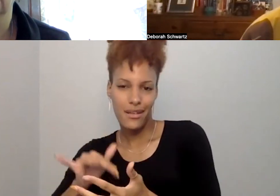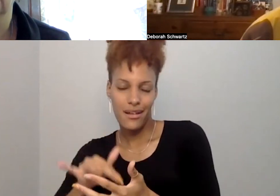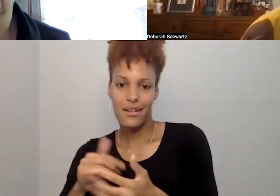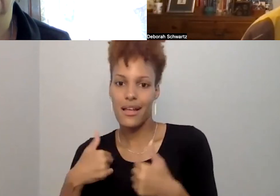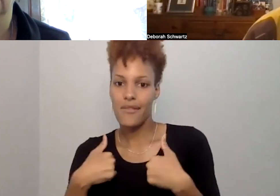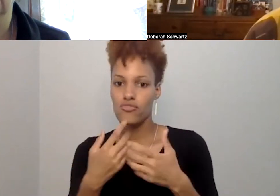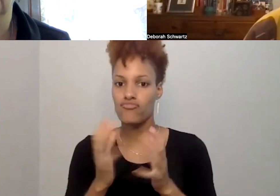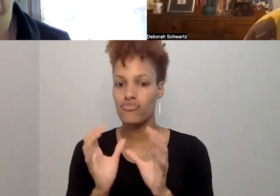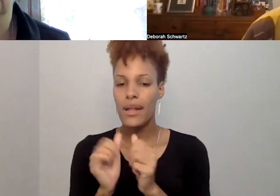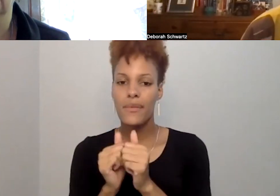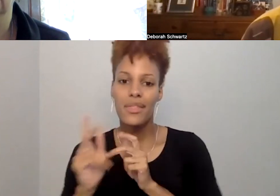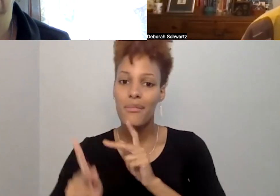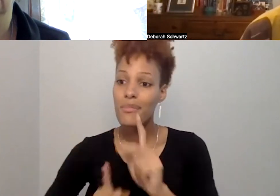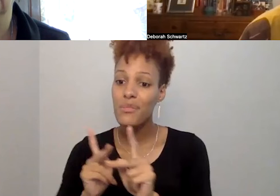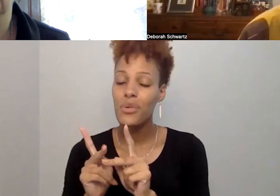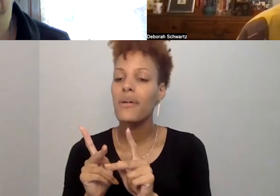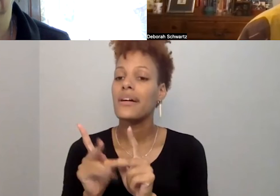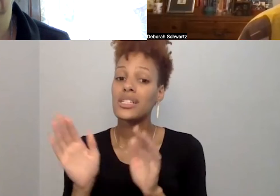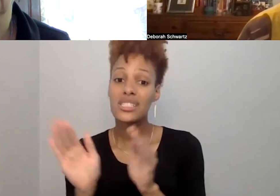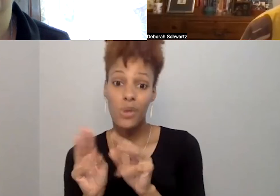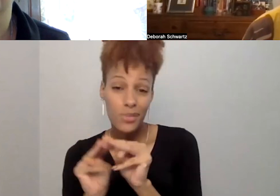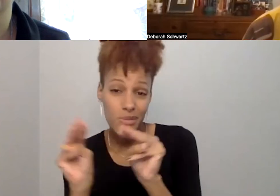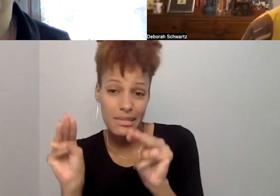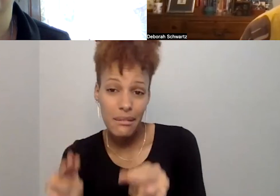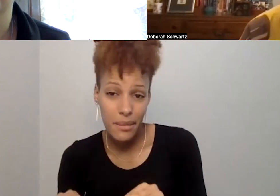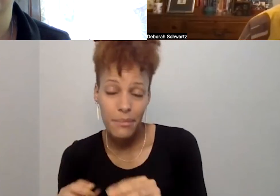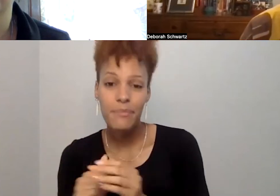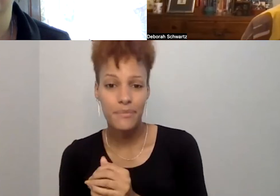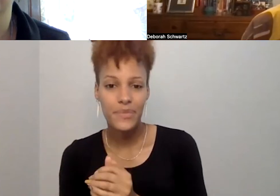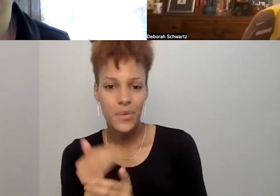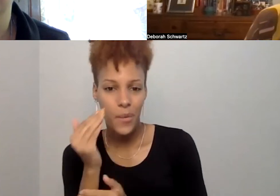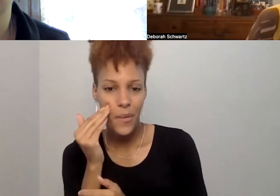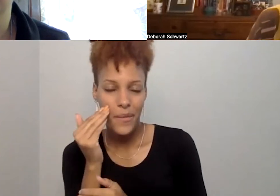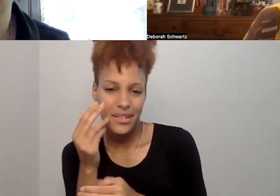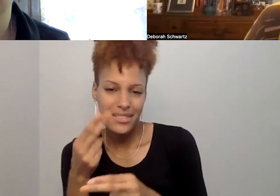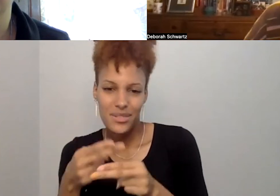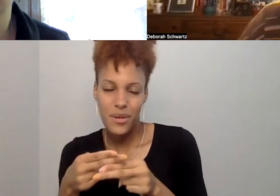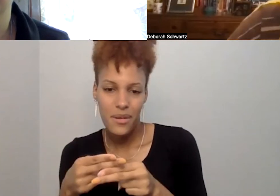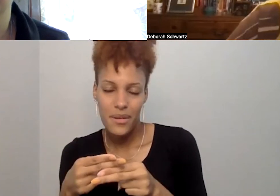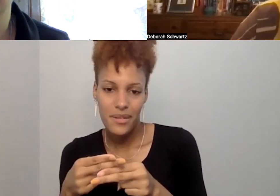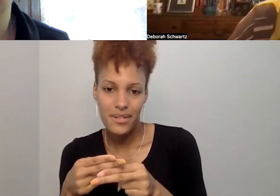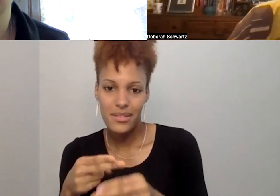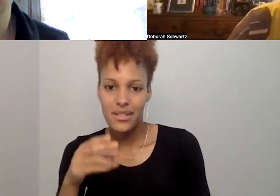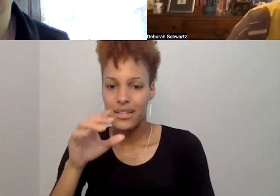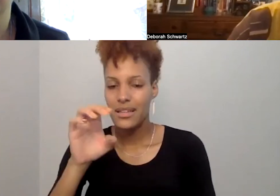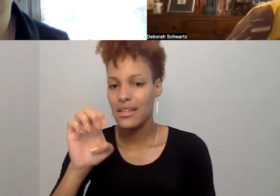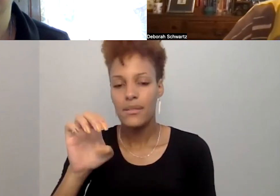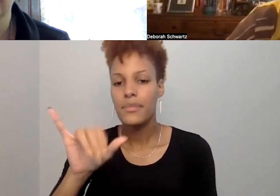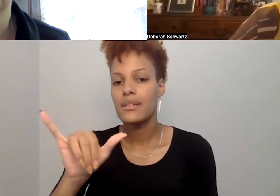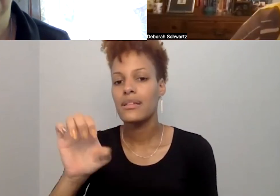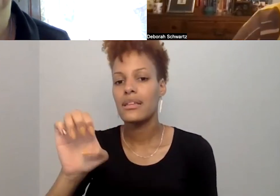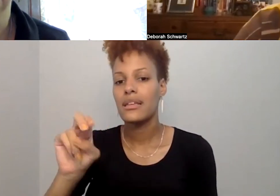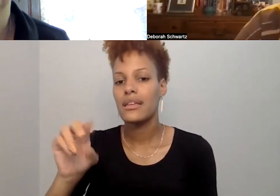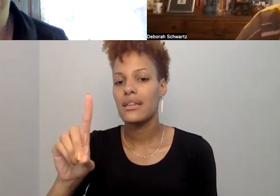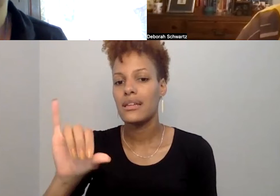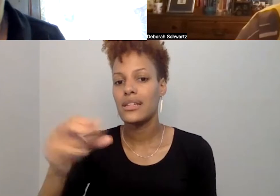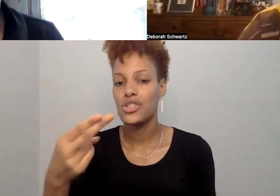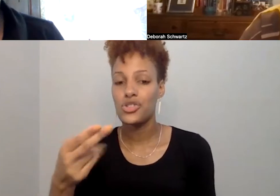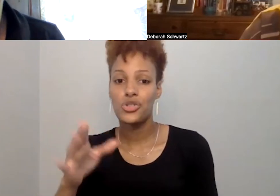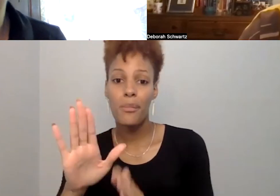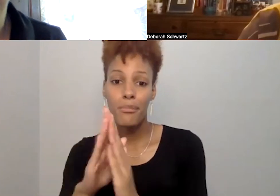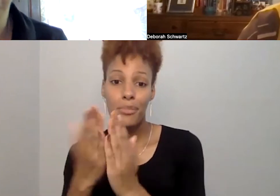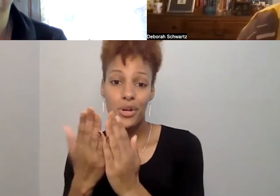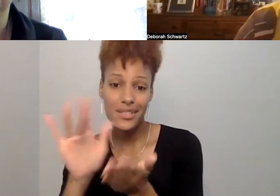to folks at a small museum, which is known as the the Yiddish Book Center in Massachusetts, where,